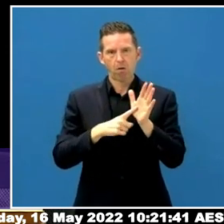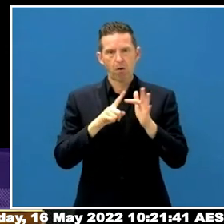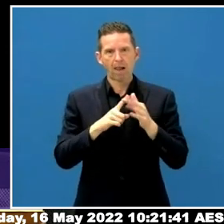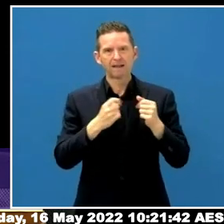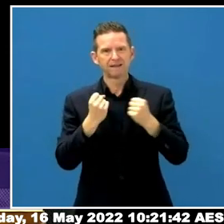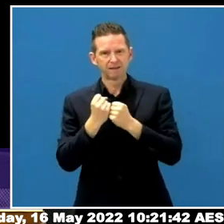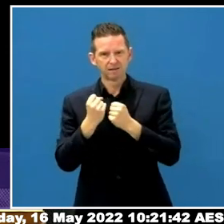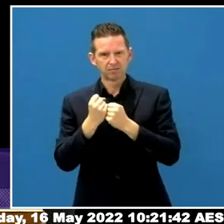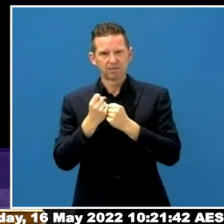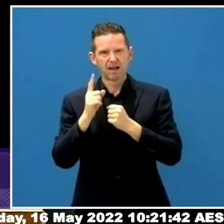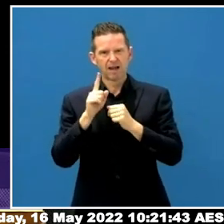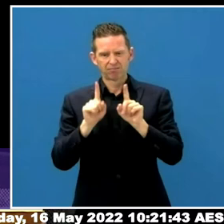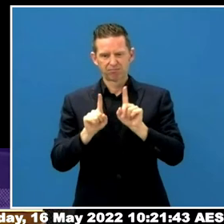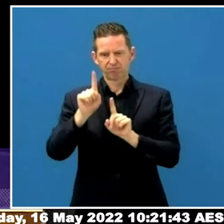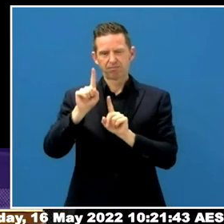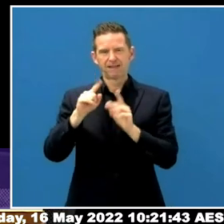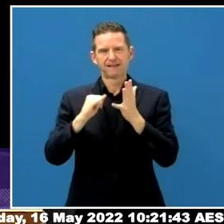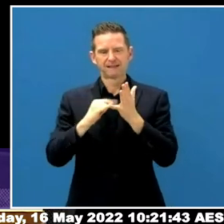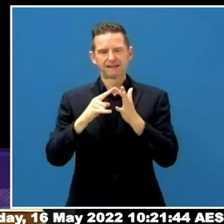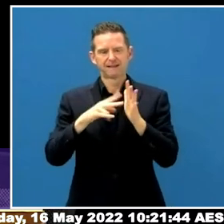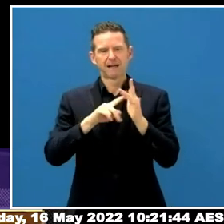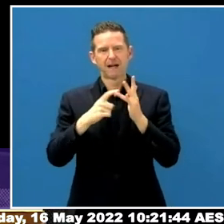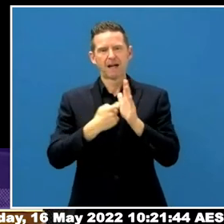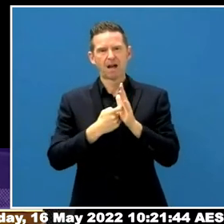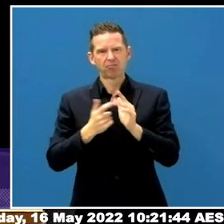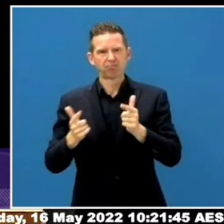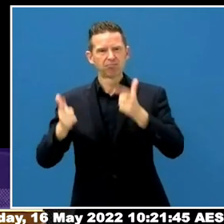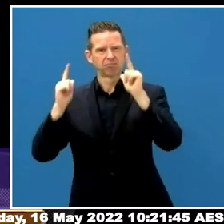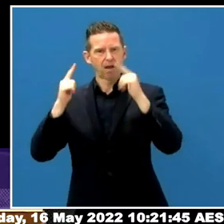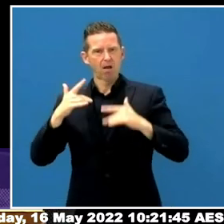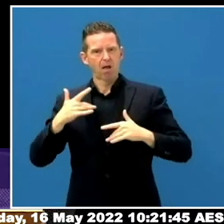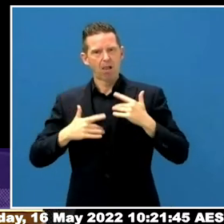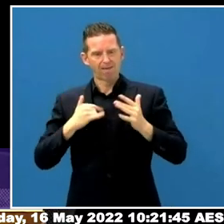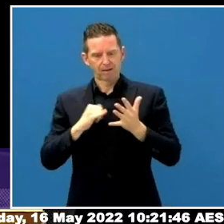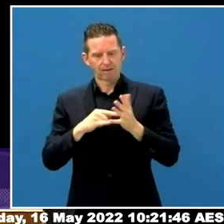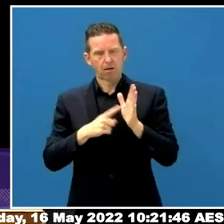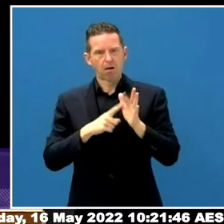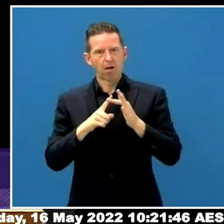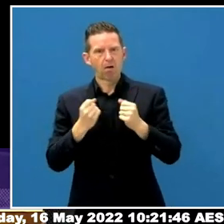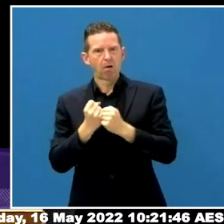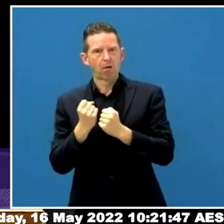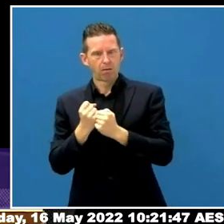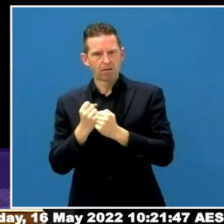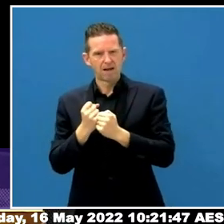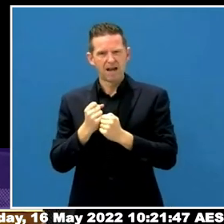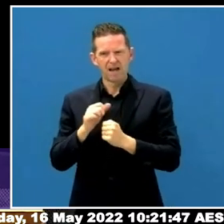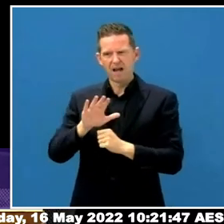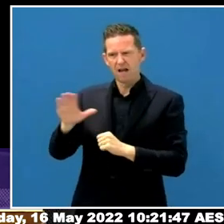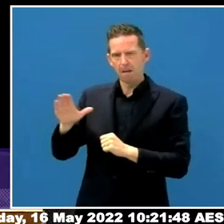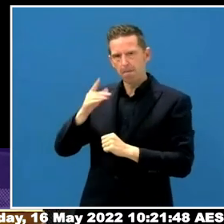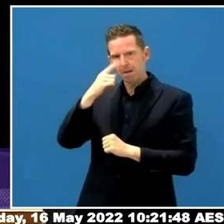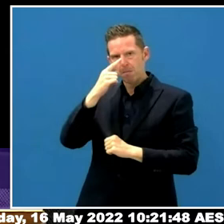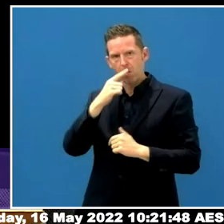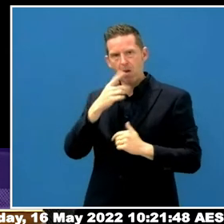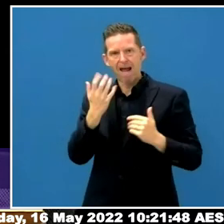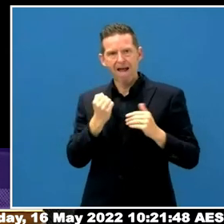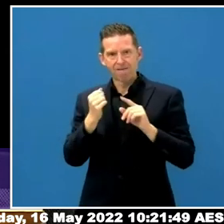In addition, each Afford day program has one or more Team Leaders who are responsible for the operation of that day program.